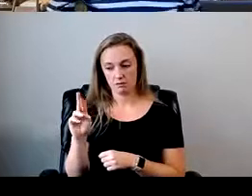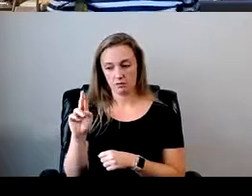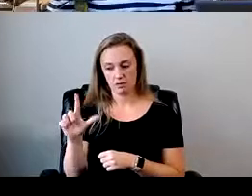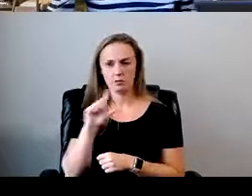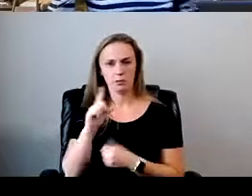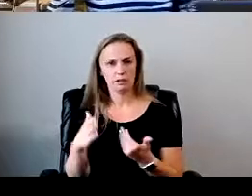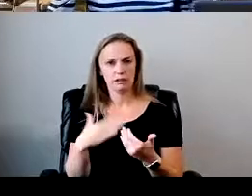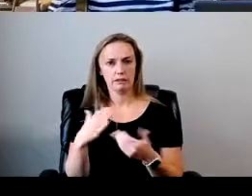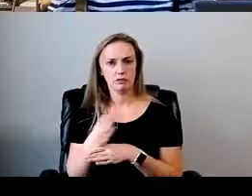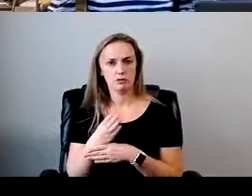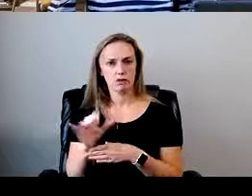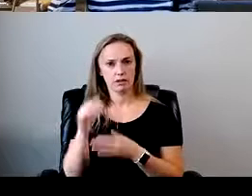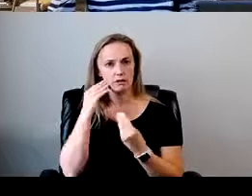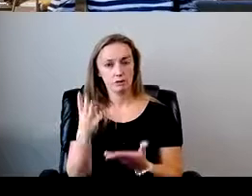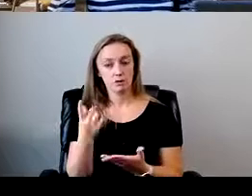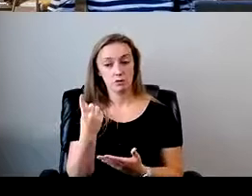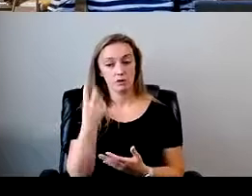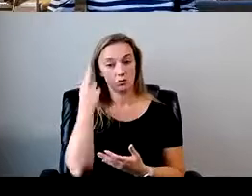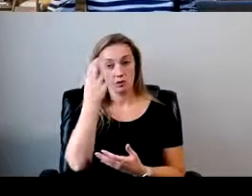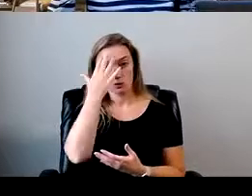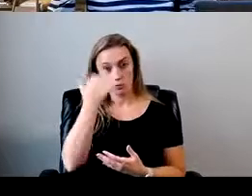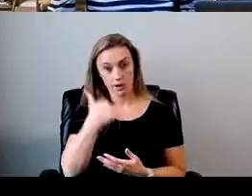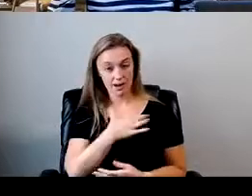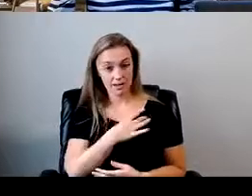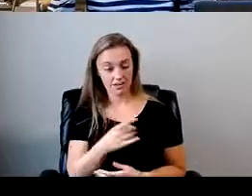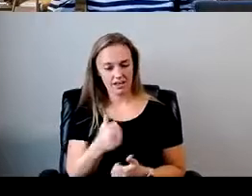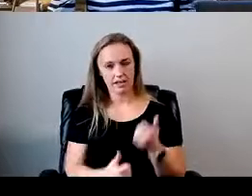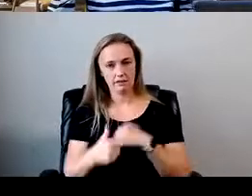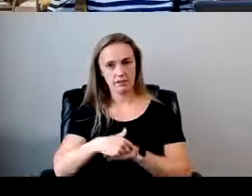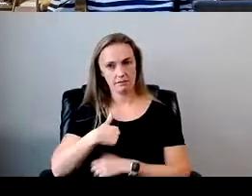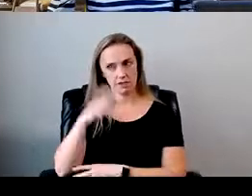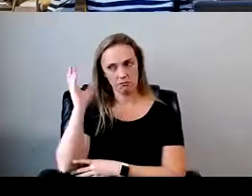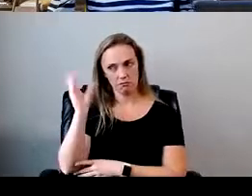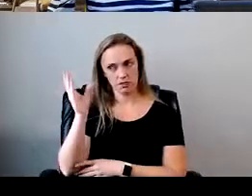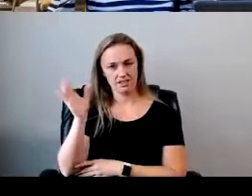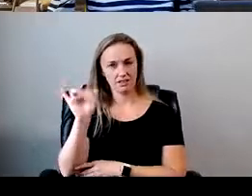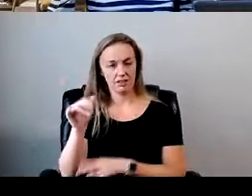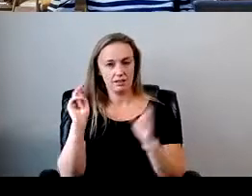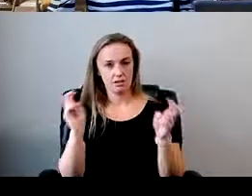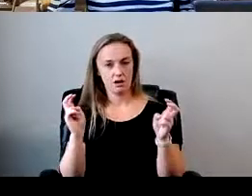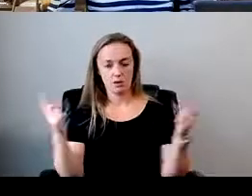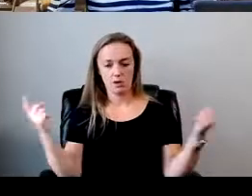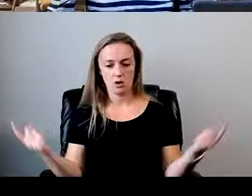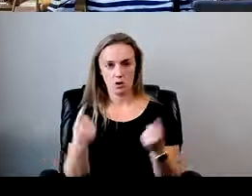And one of the reasons I really like it is every time that I present on this topic, we always end up gathering new resources.